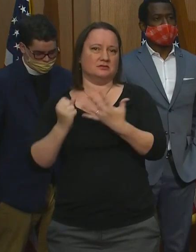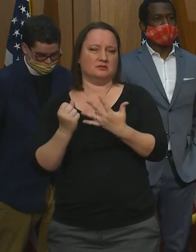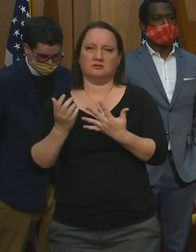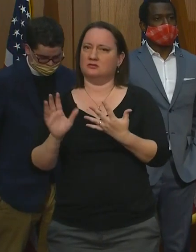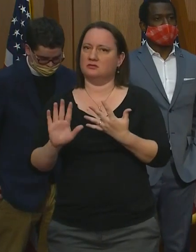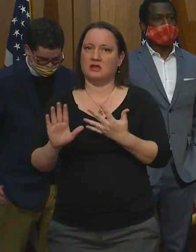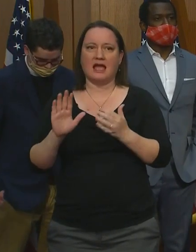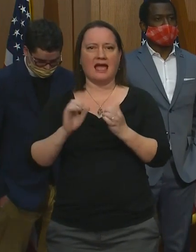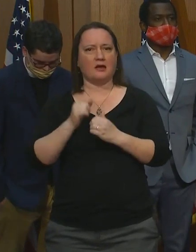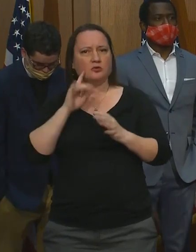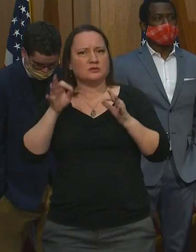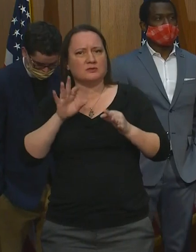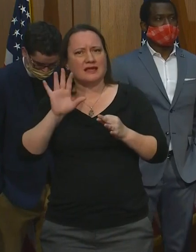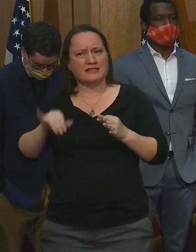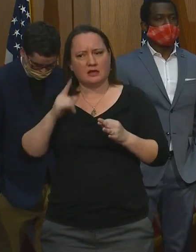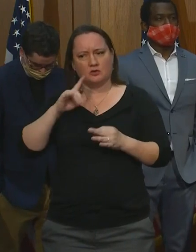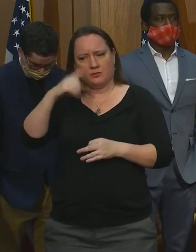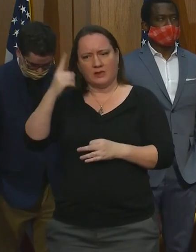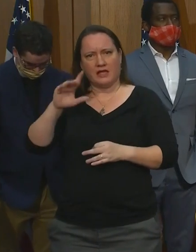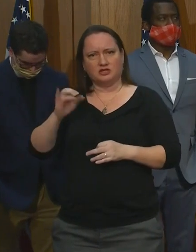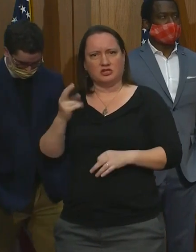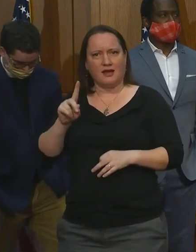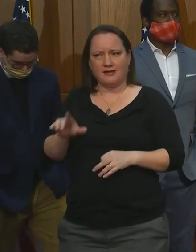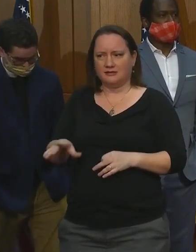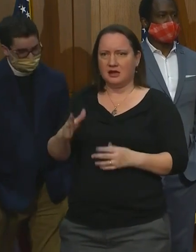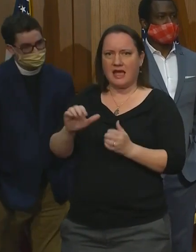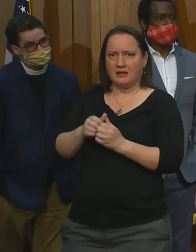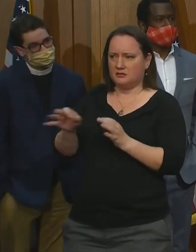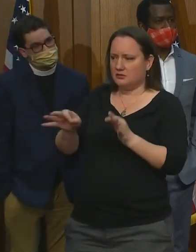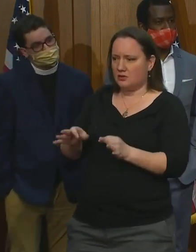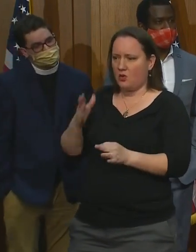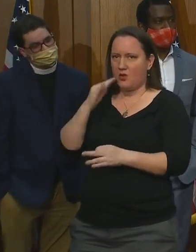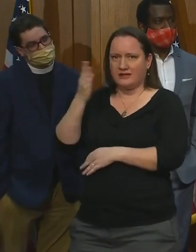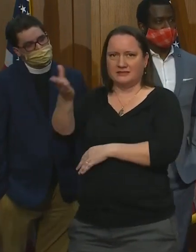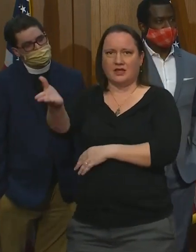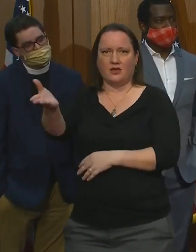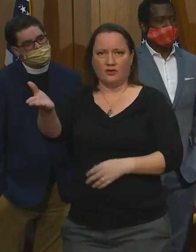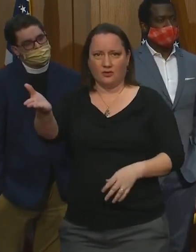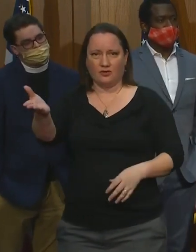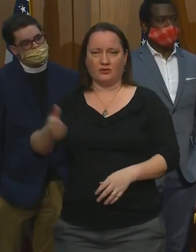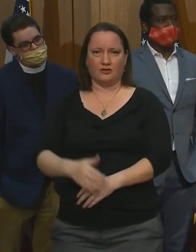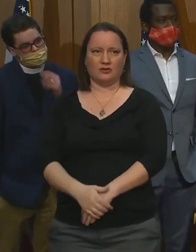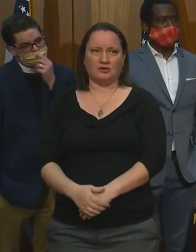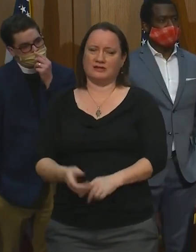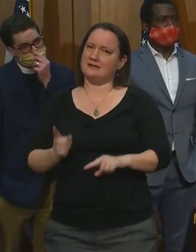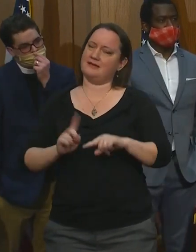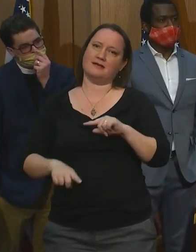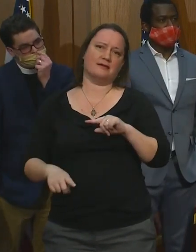HOW DO YOU POSSIBLY EXPLAIN. THESE STATUES TO A BLACK CHILD.